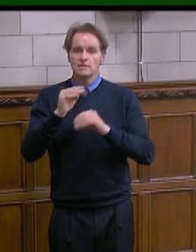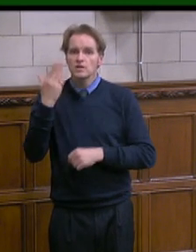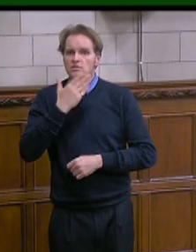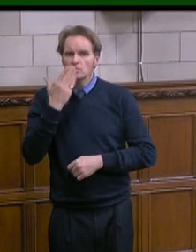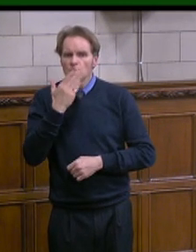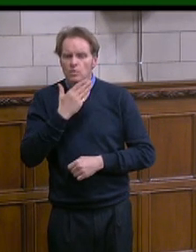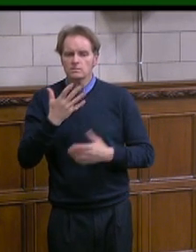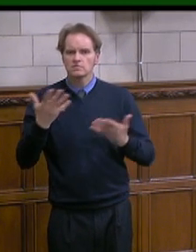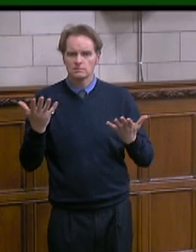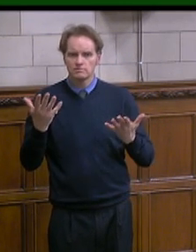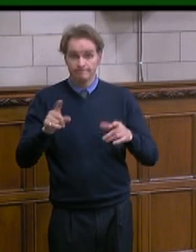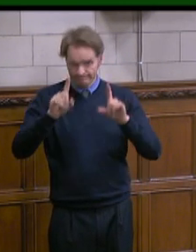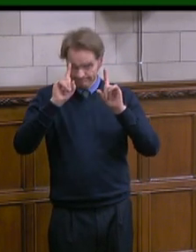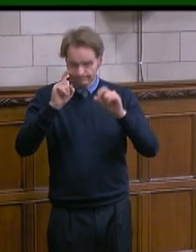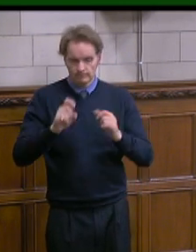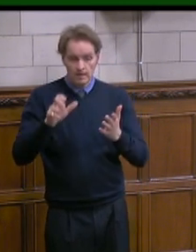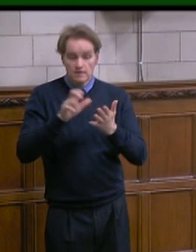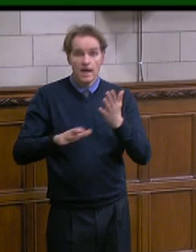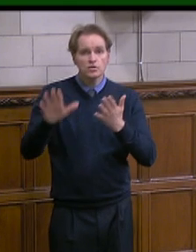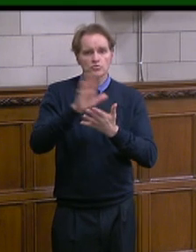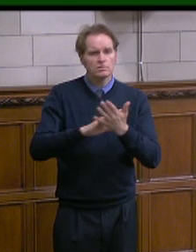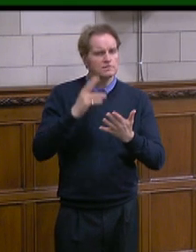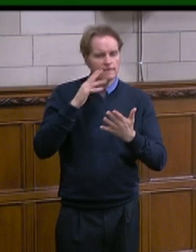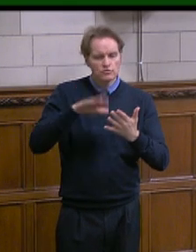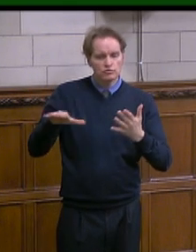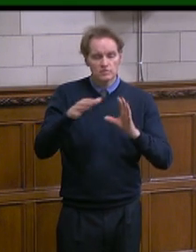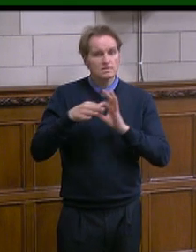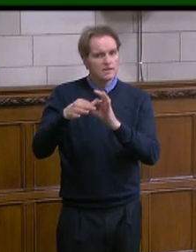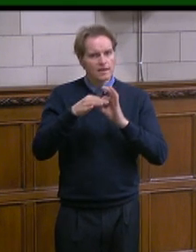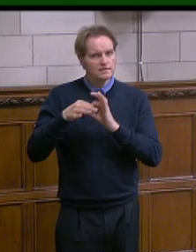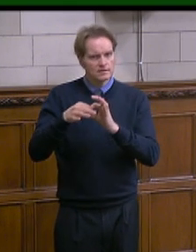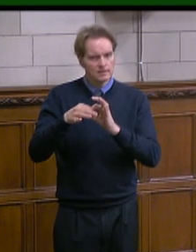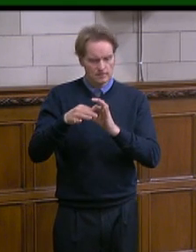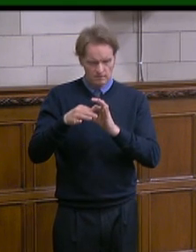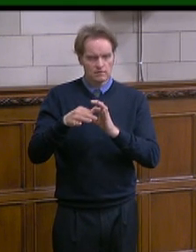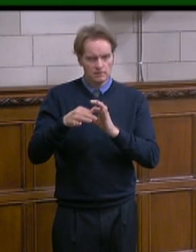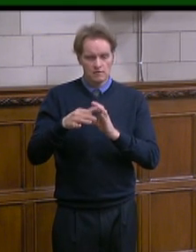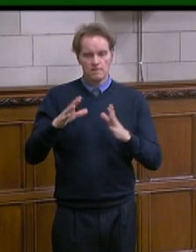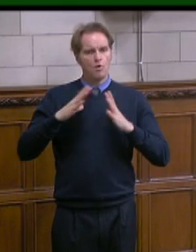The National Deaf Children’s Society has reiterated its position on a BSL GCSE: the